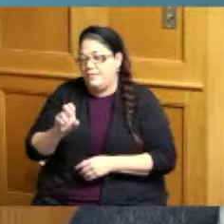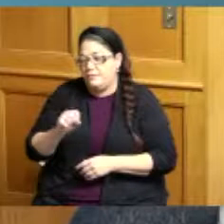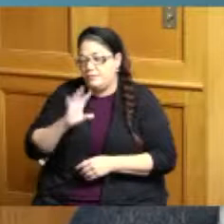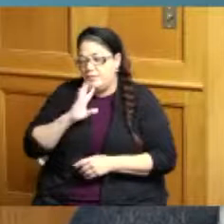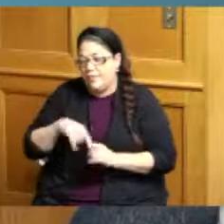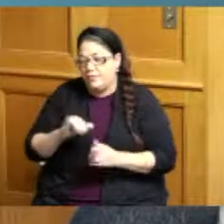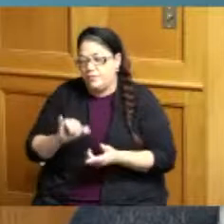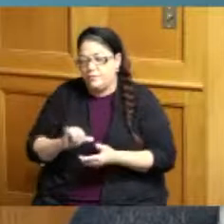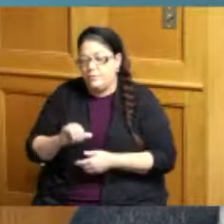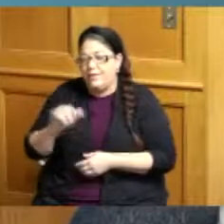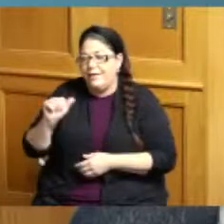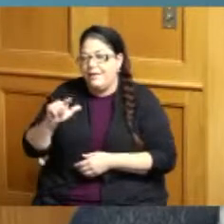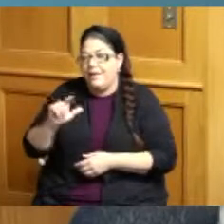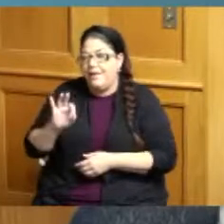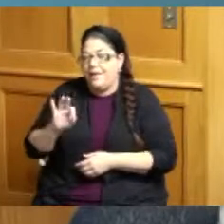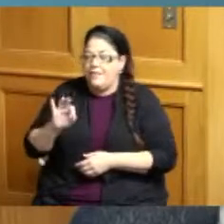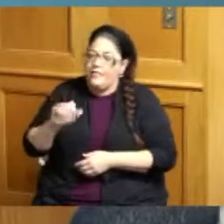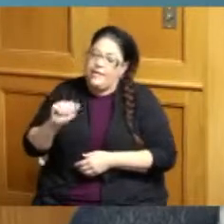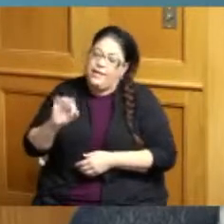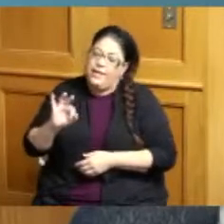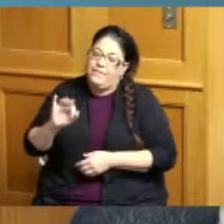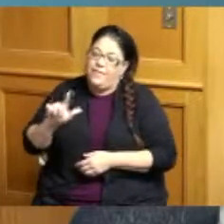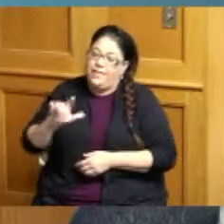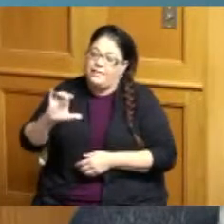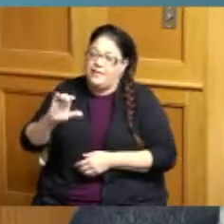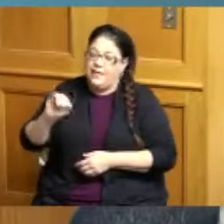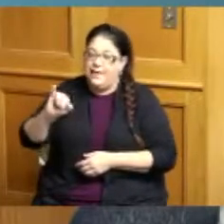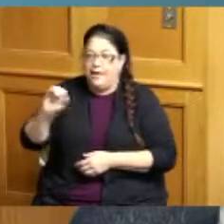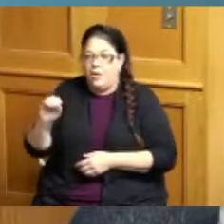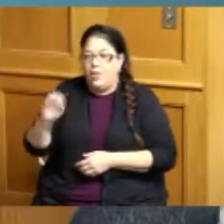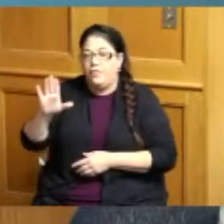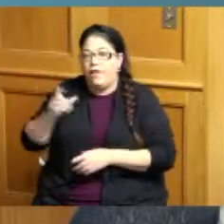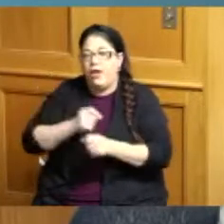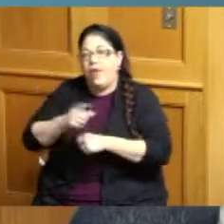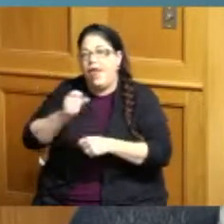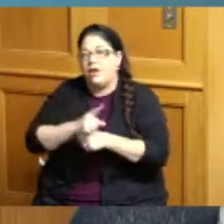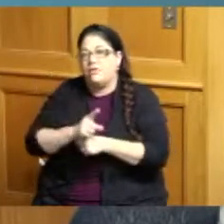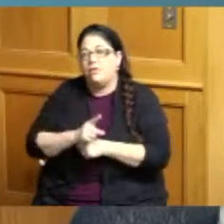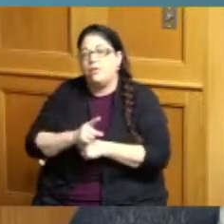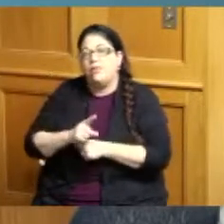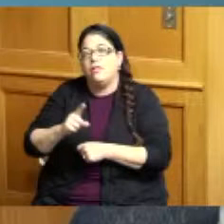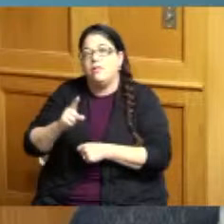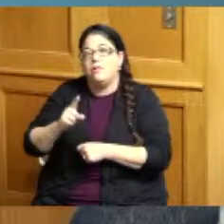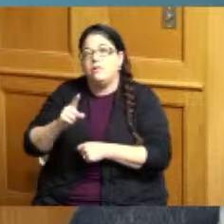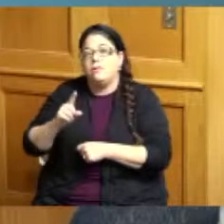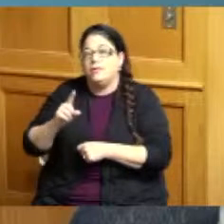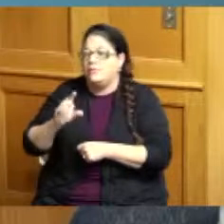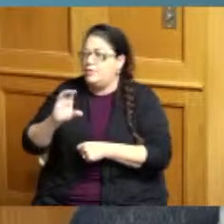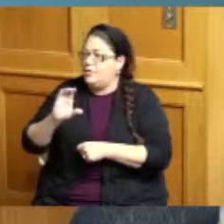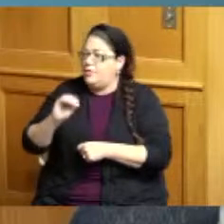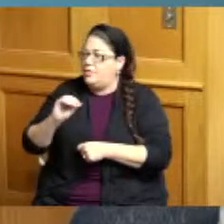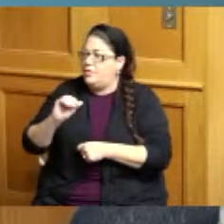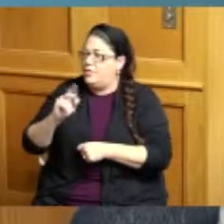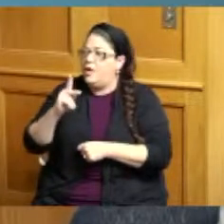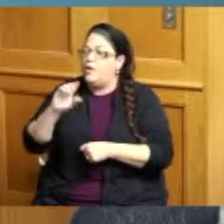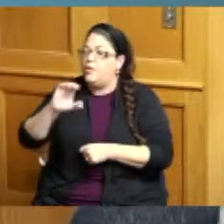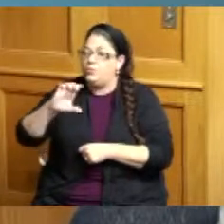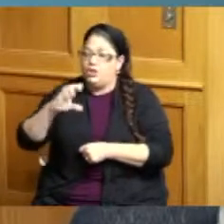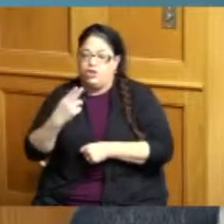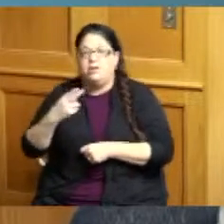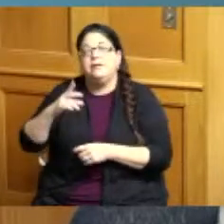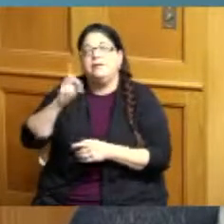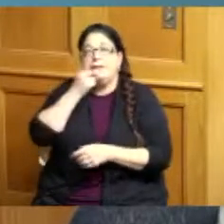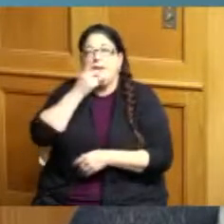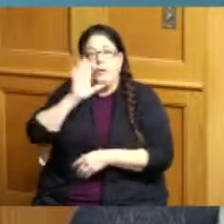to the AFL-CIO on their annual Coke dinner had a chance to attend that and want to say that Paola